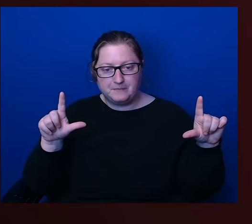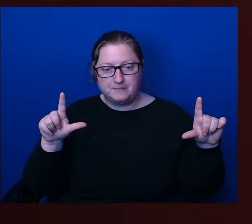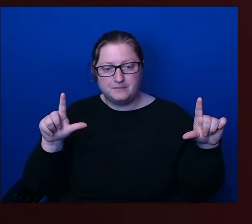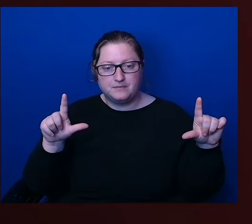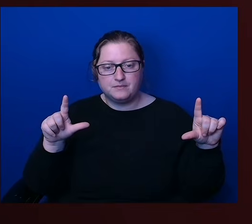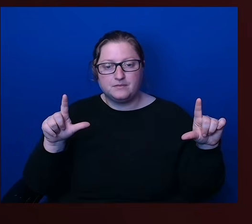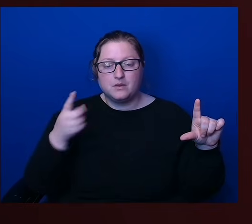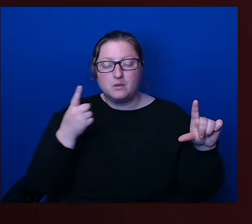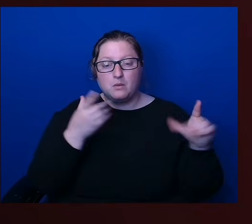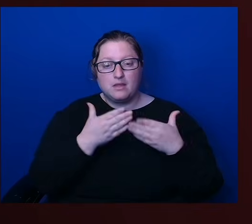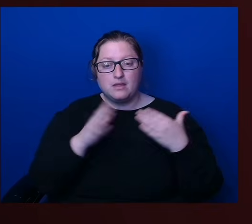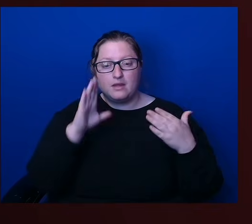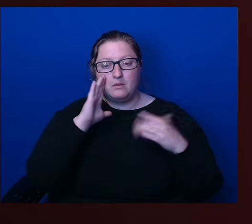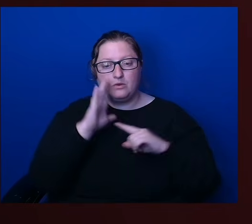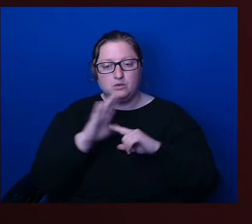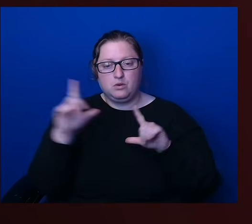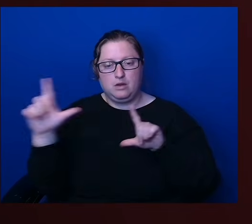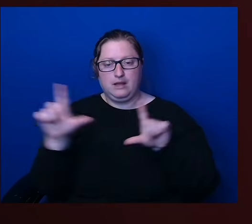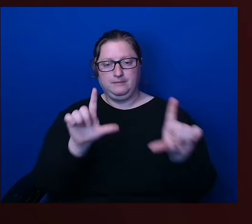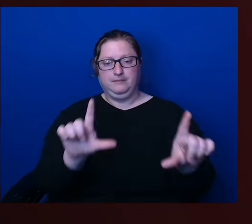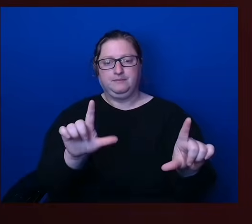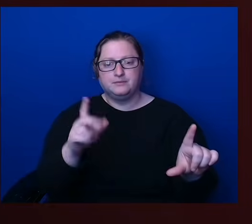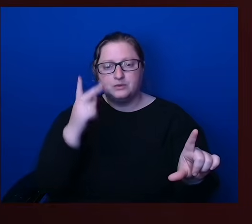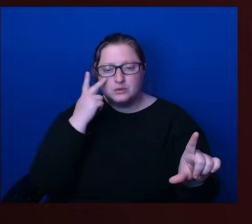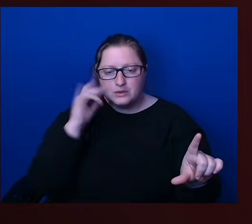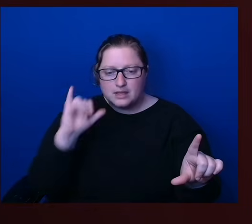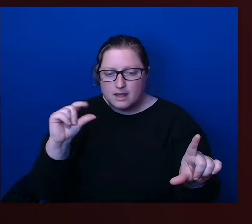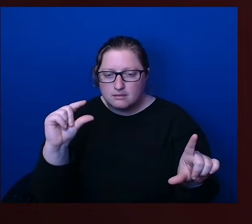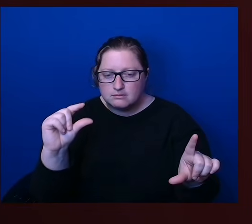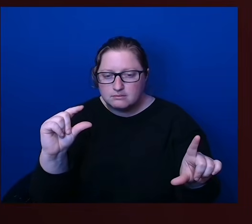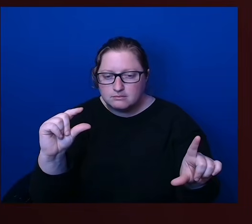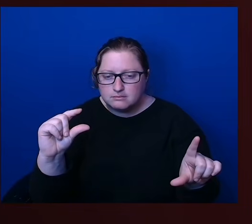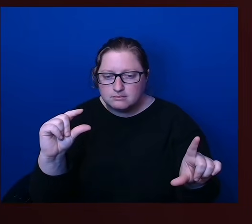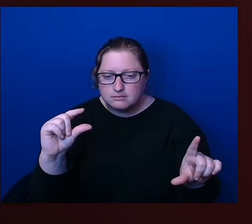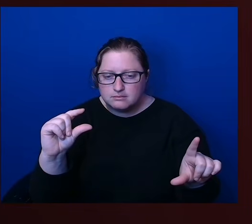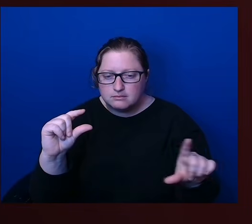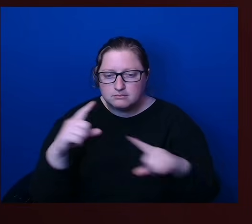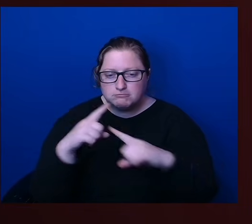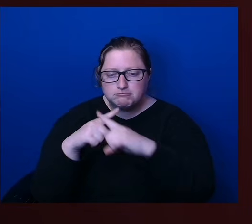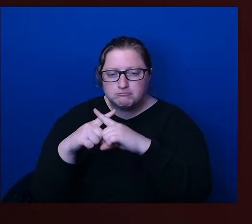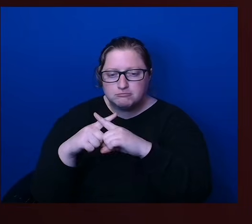let me zoom back out again, this little window right here, so icon right here "Configure Tools",